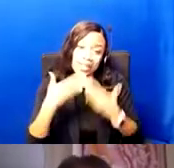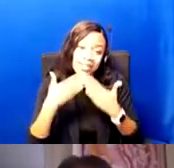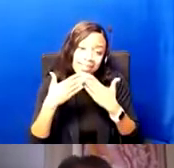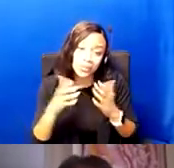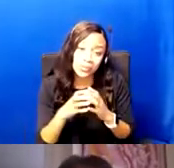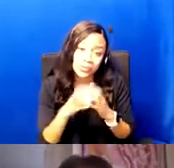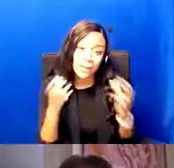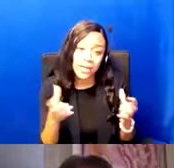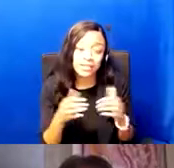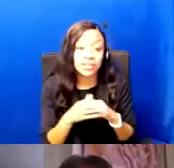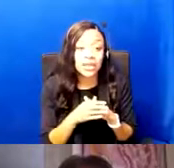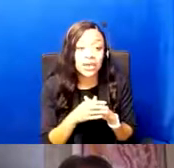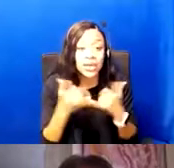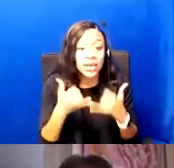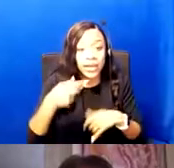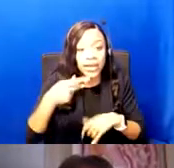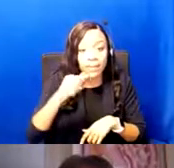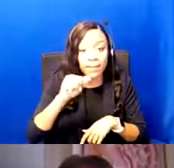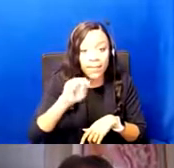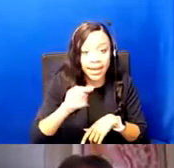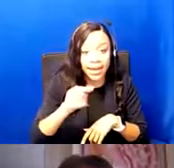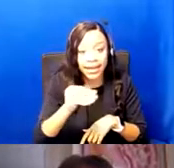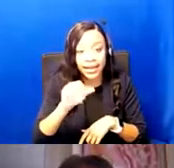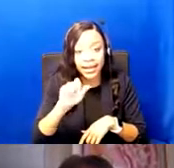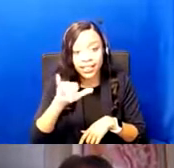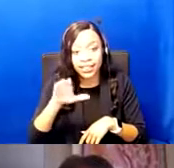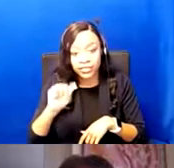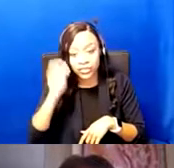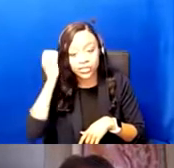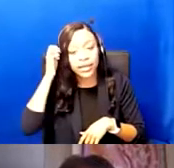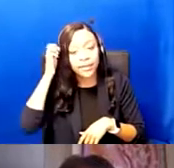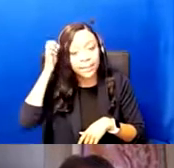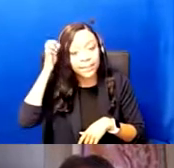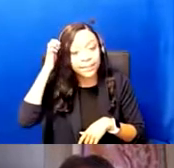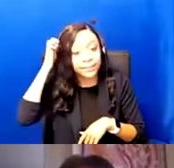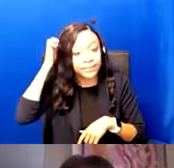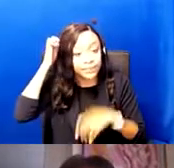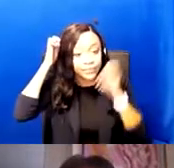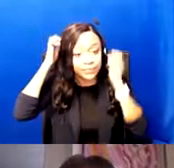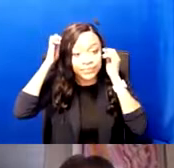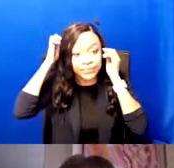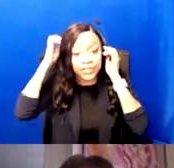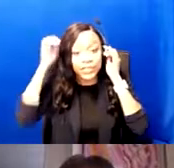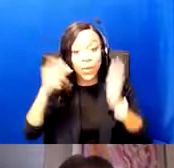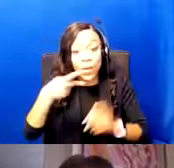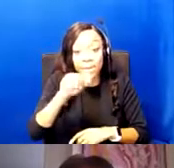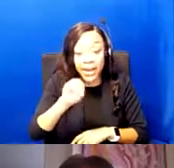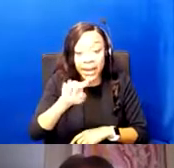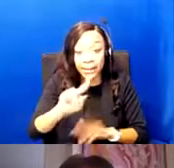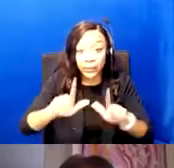We've got Pam Tatge and Alicia Adams to offer their thoughts as well. Pam, I'm gonna kick it to you first. And then we'll close with Alicia